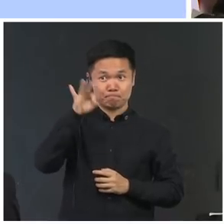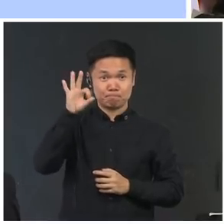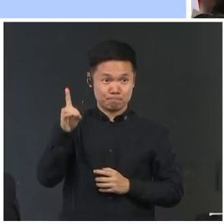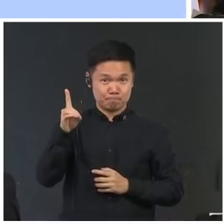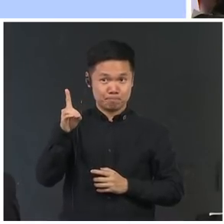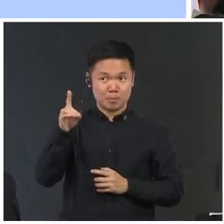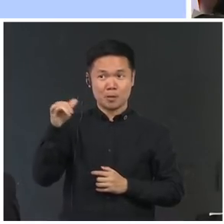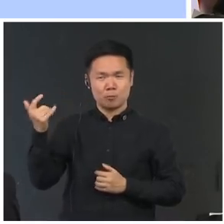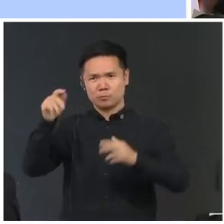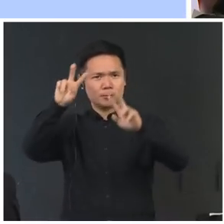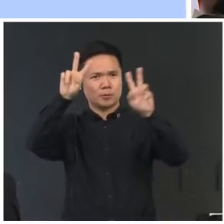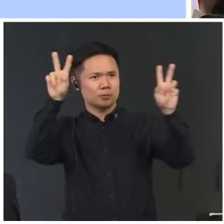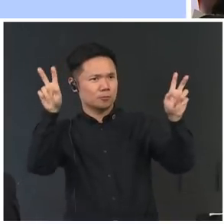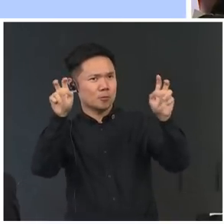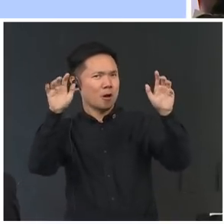of the foundation.